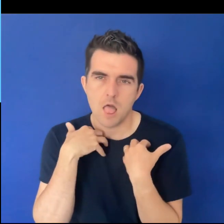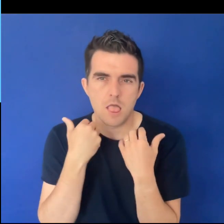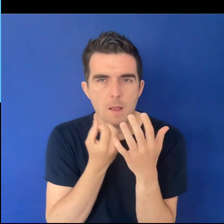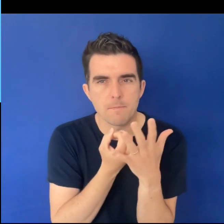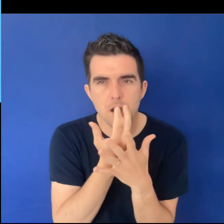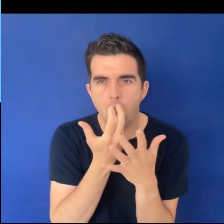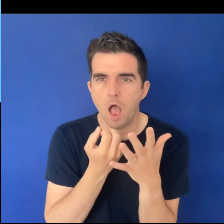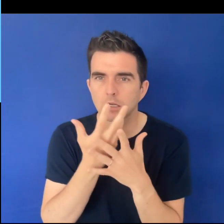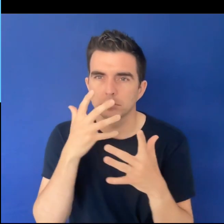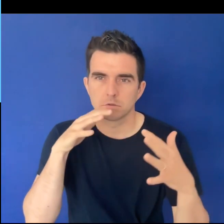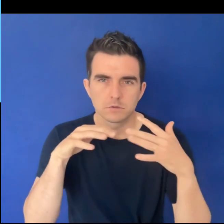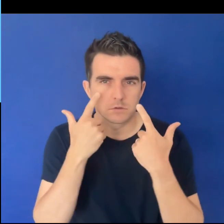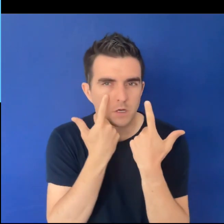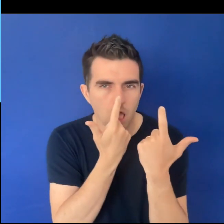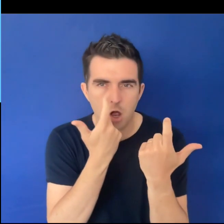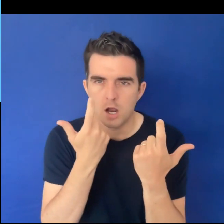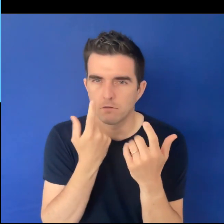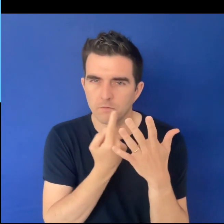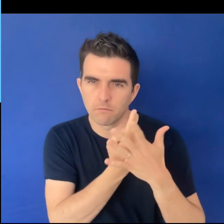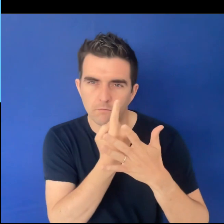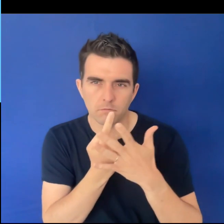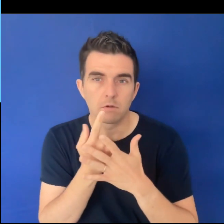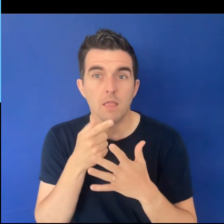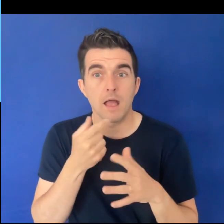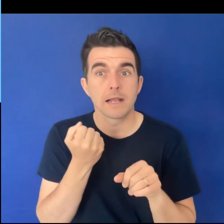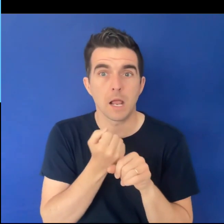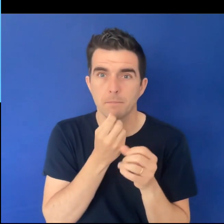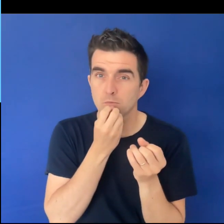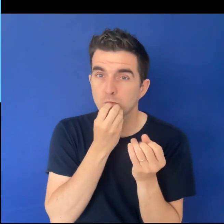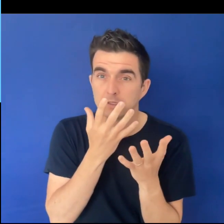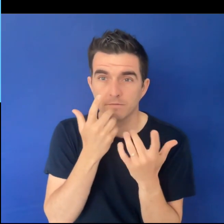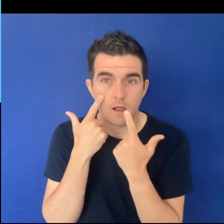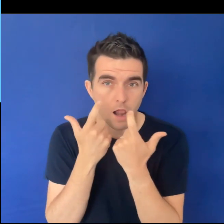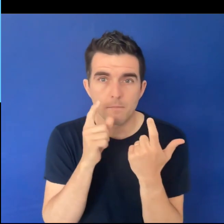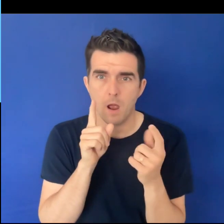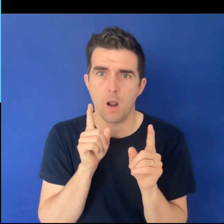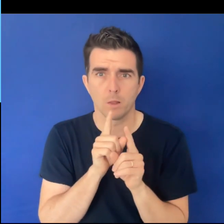a well made journal system, and a bunch of ways to reduce motion sickness, all the way to